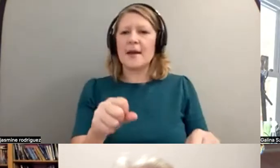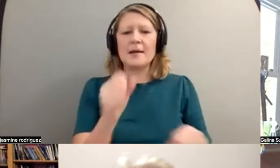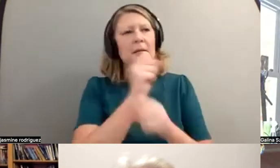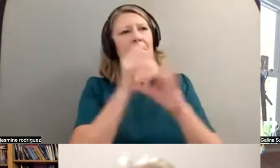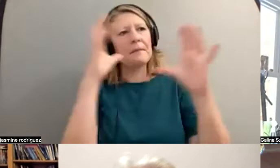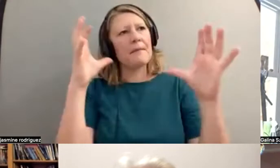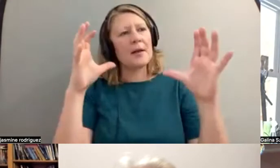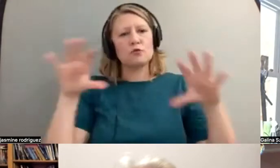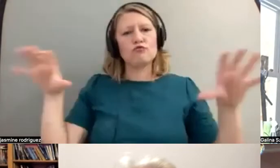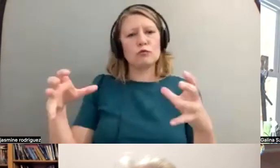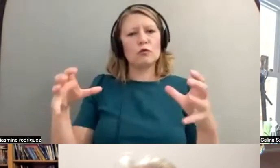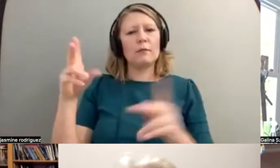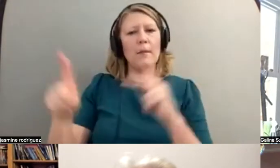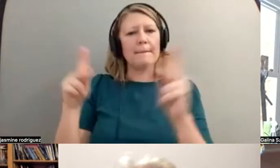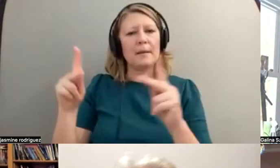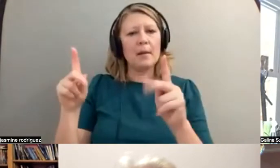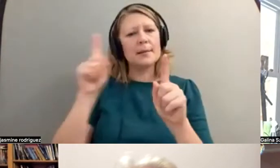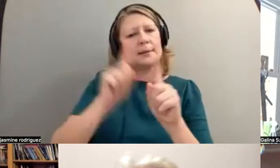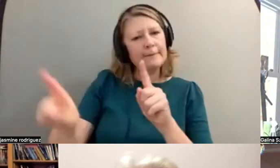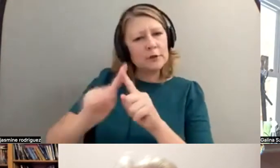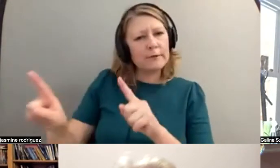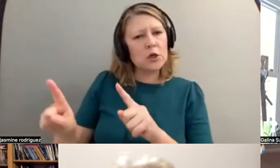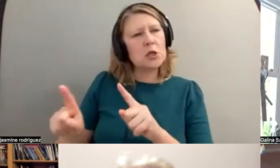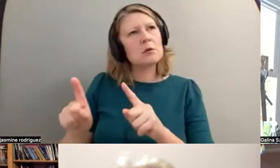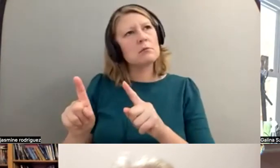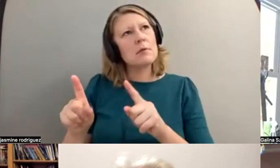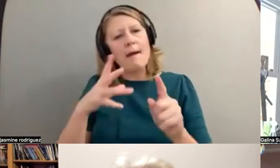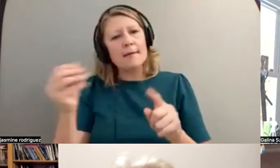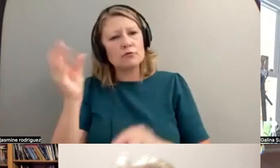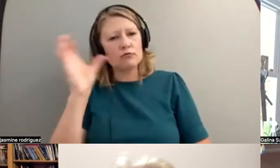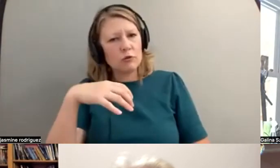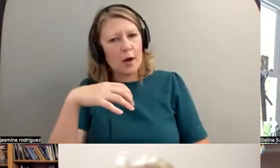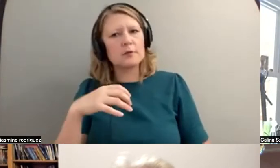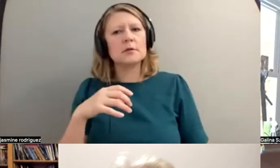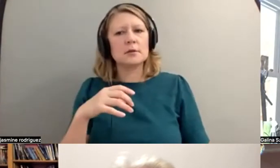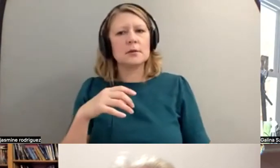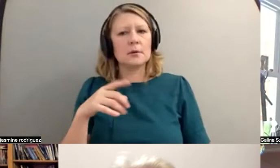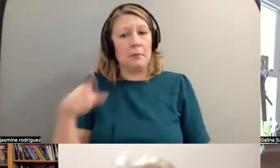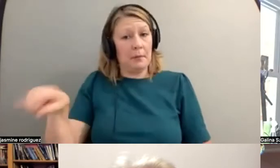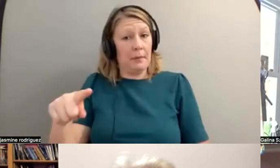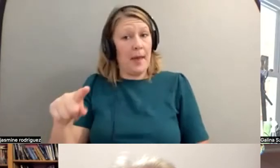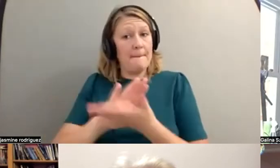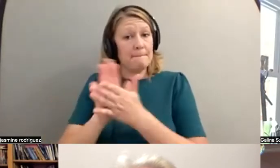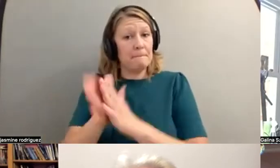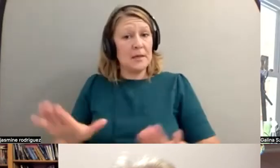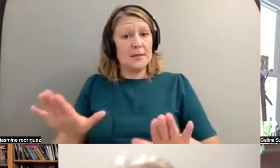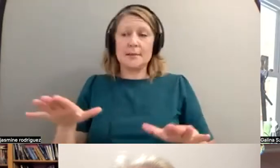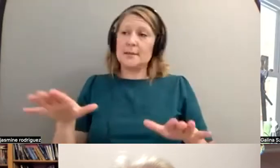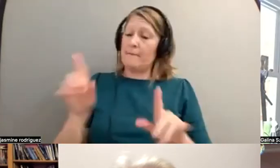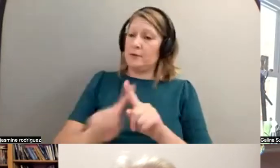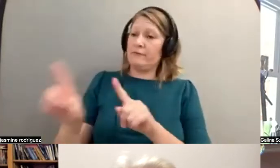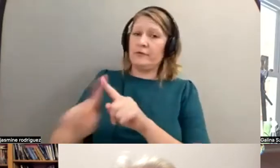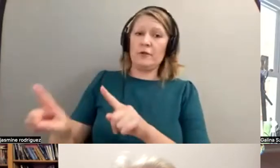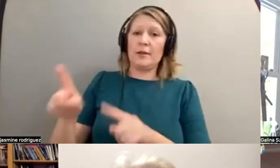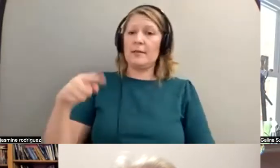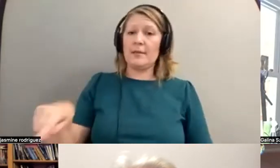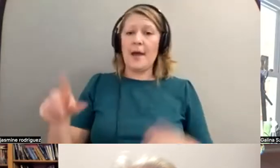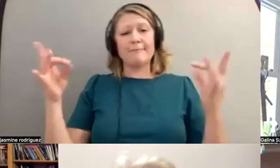uh, strange, but then they have Kumbaya! They are together, they they found that